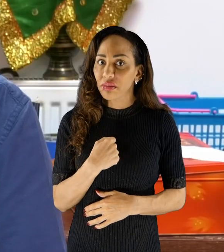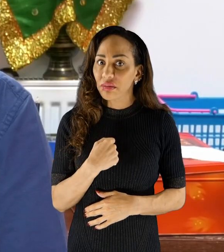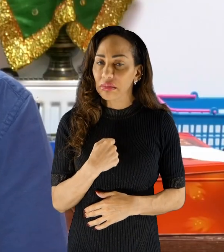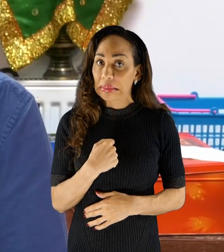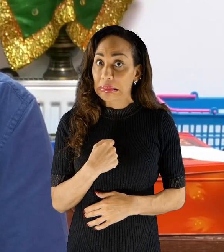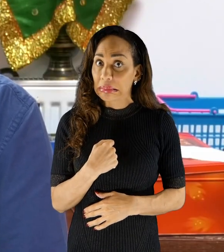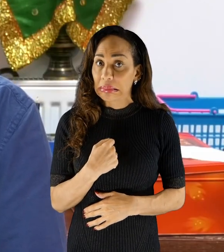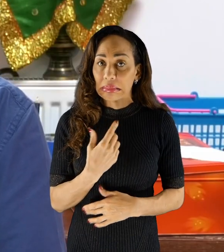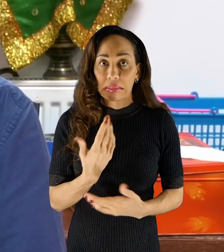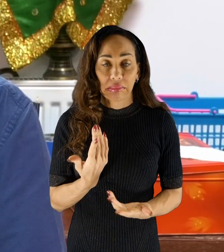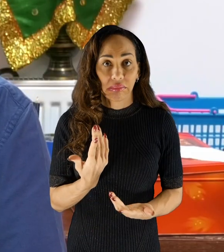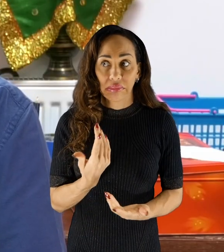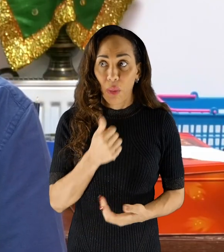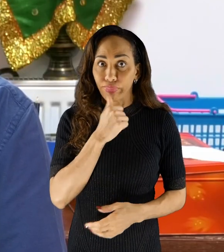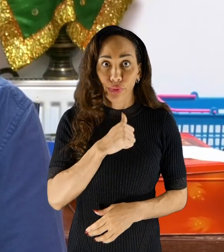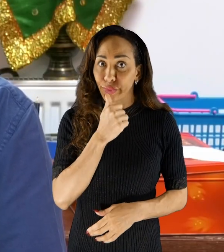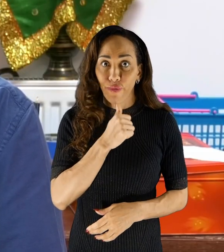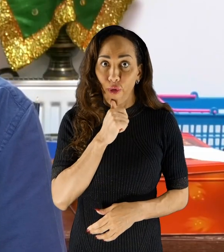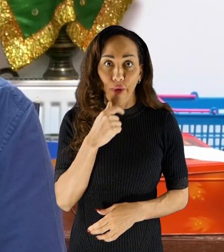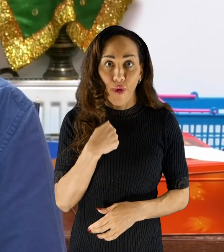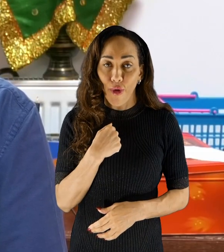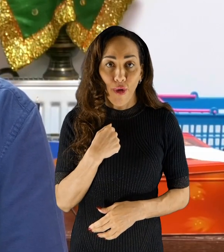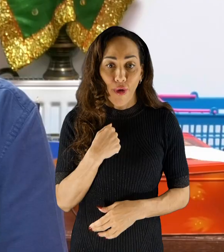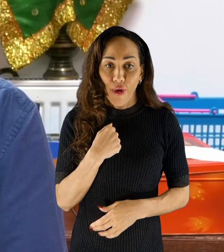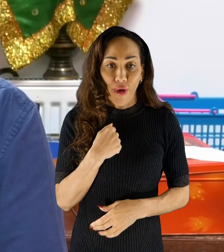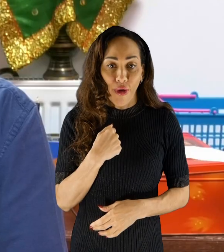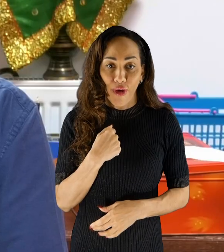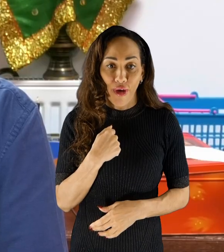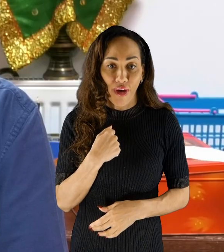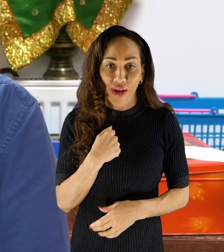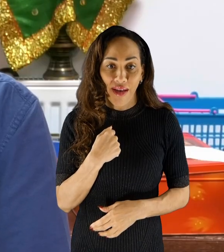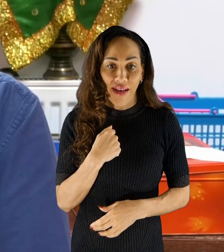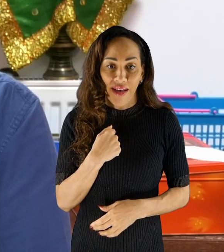do much where either my life or someone else's life depending on it.